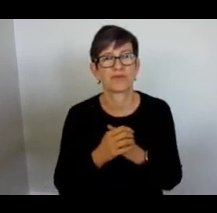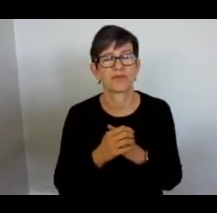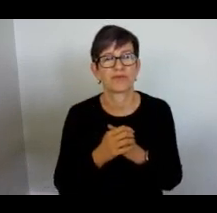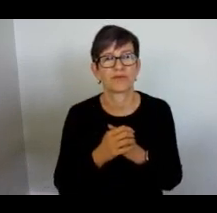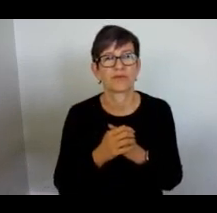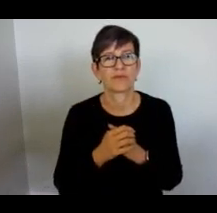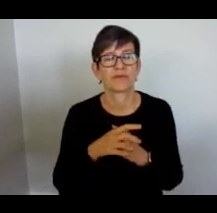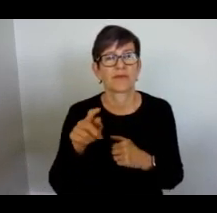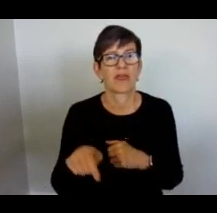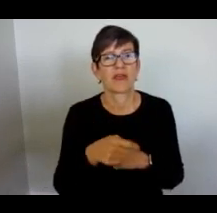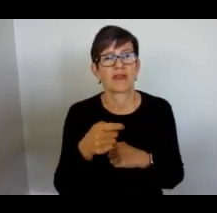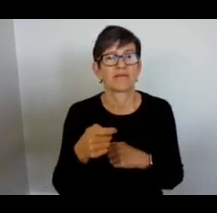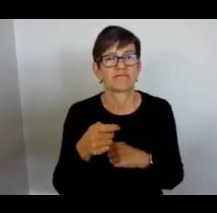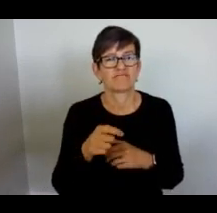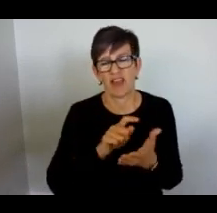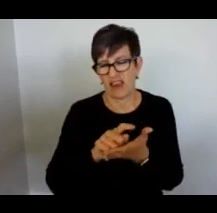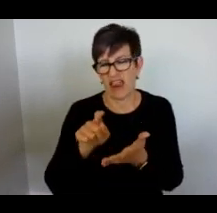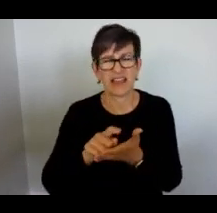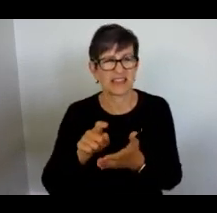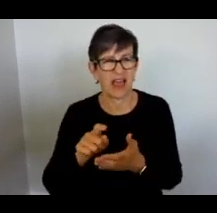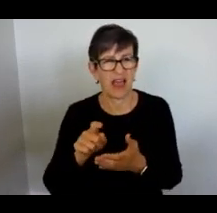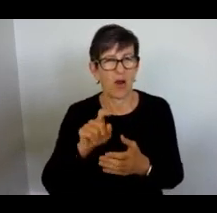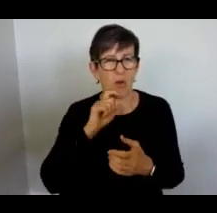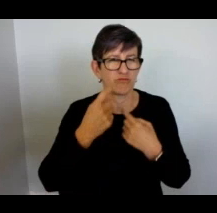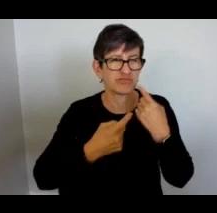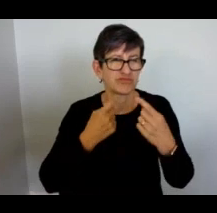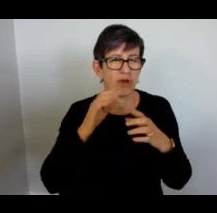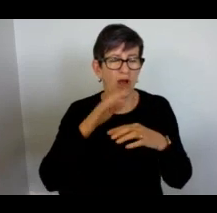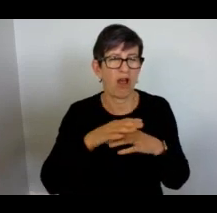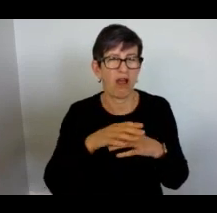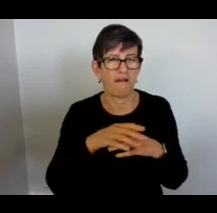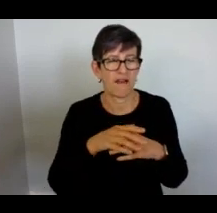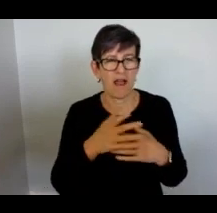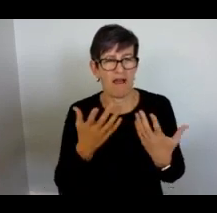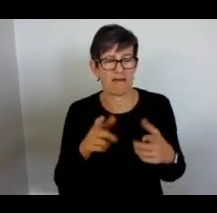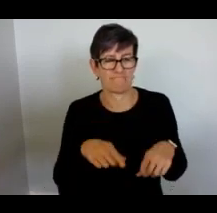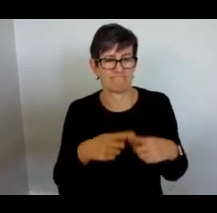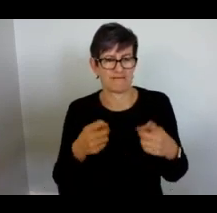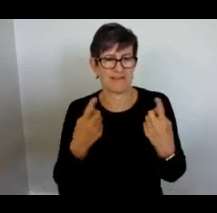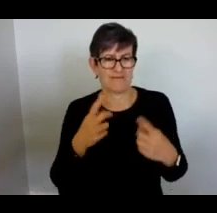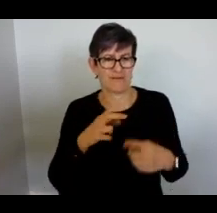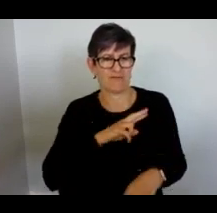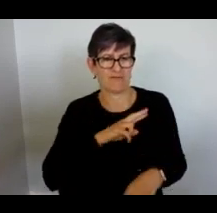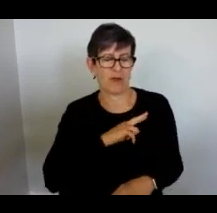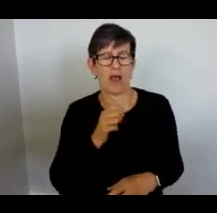into the roles of the various participants in the process, I won't speak too much more to that,